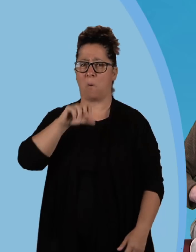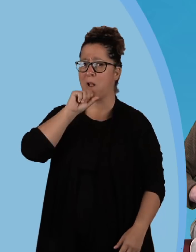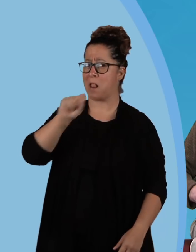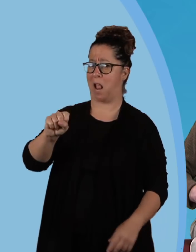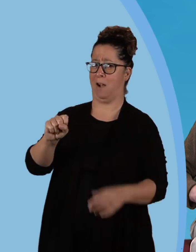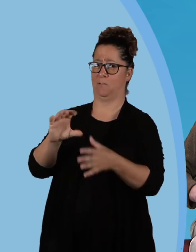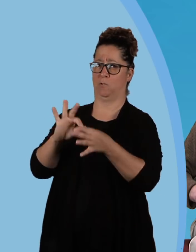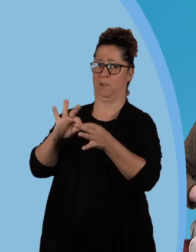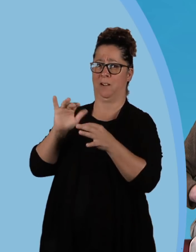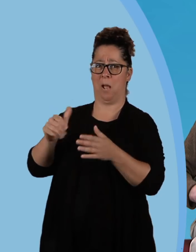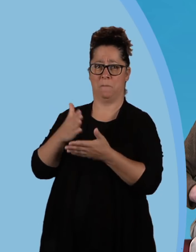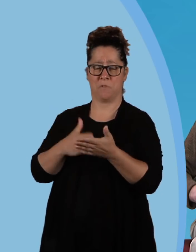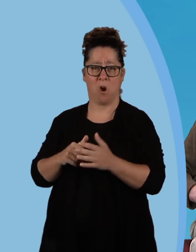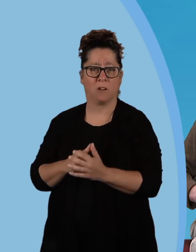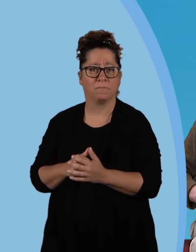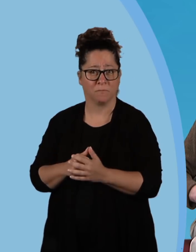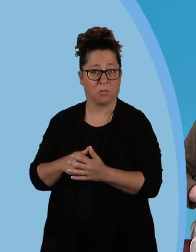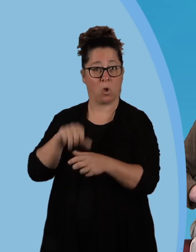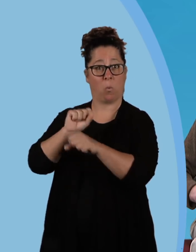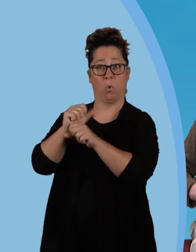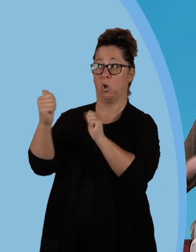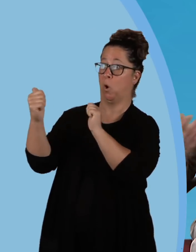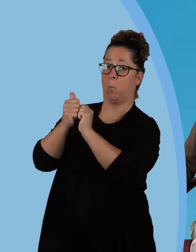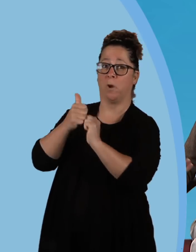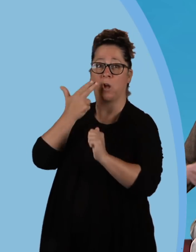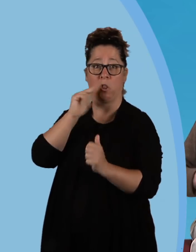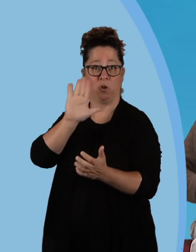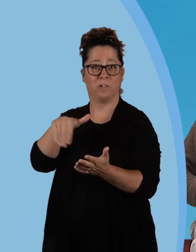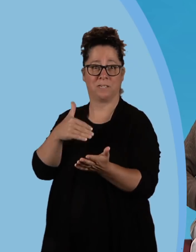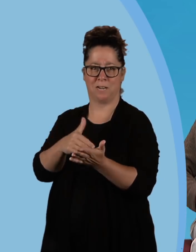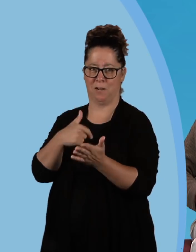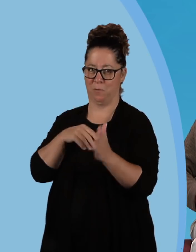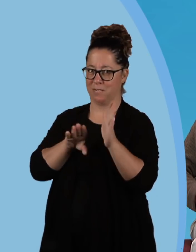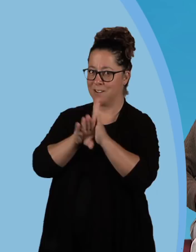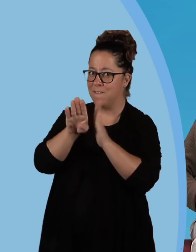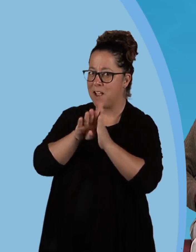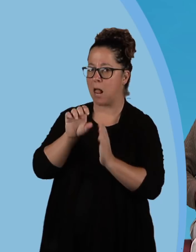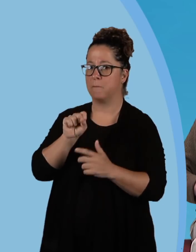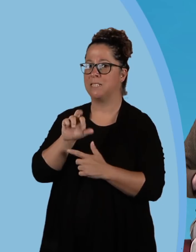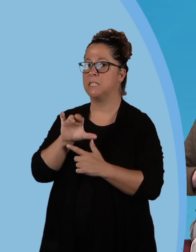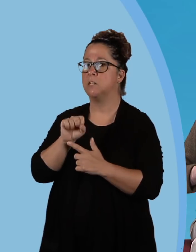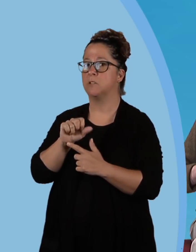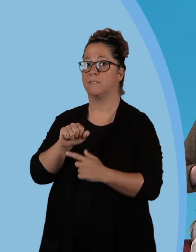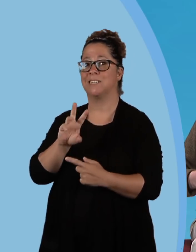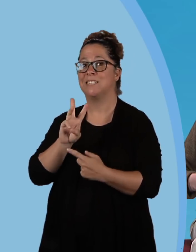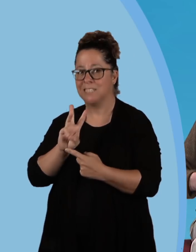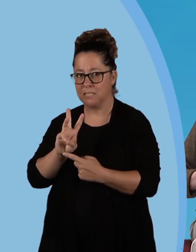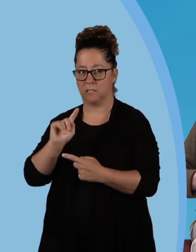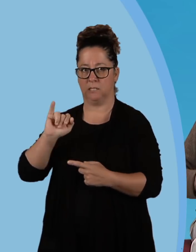Oh, I'd love to talk about that. Working with the Clerc Center, we developed a series of